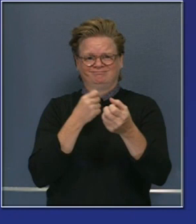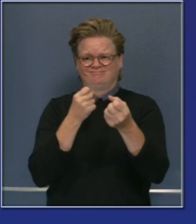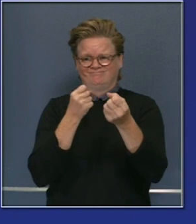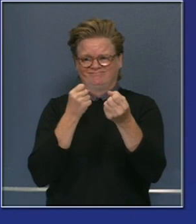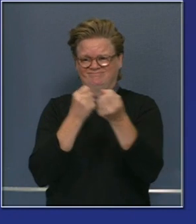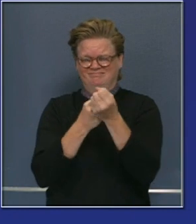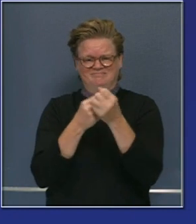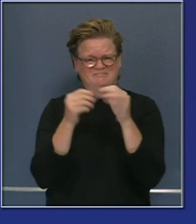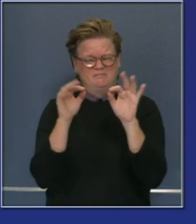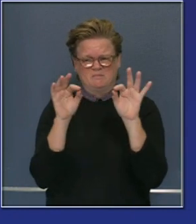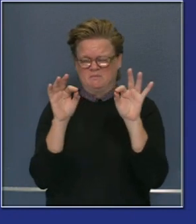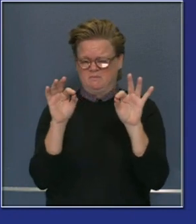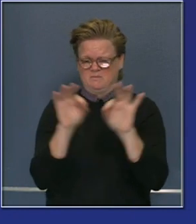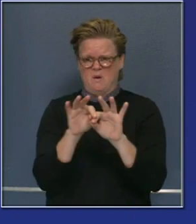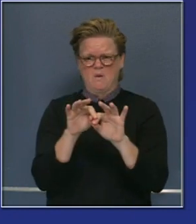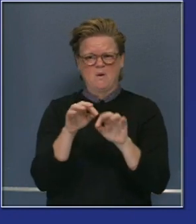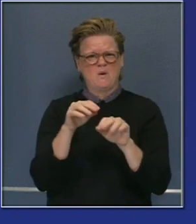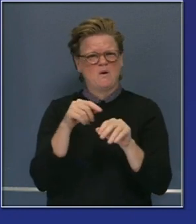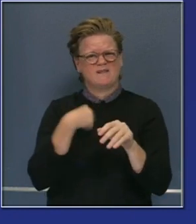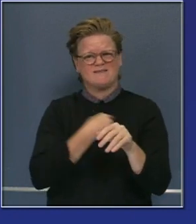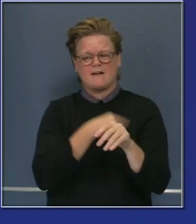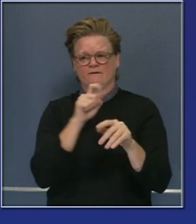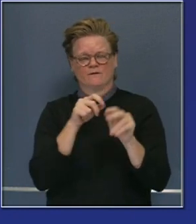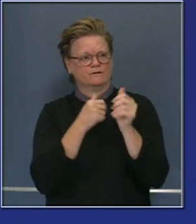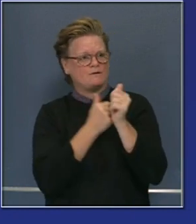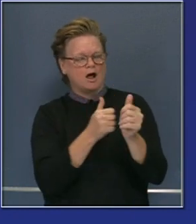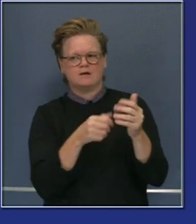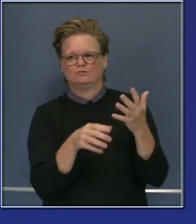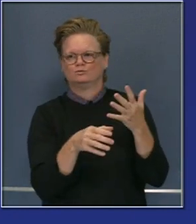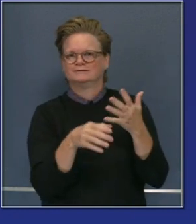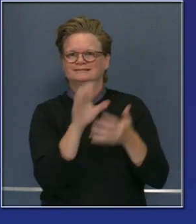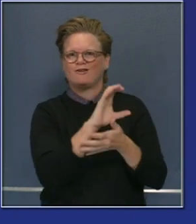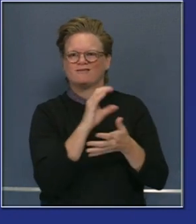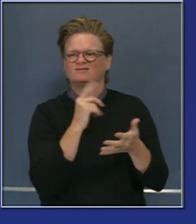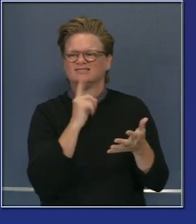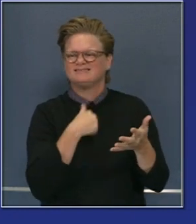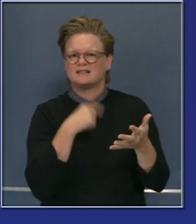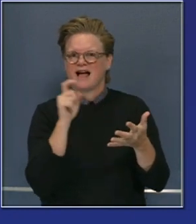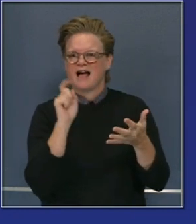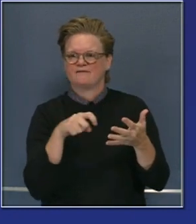AND ONE THING IS MAKING SURE THAT WE HOLD STRONGLY TO THESE